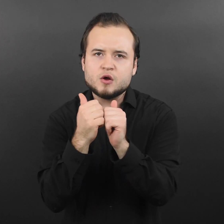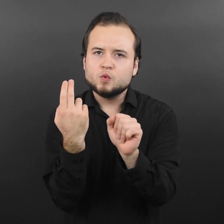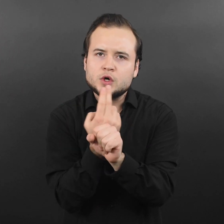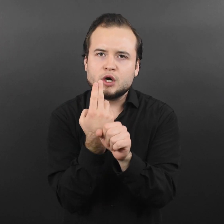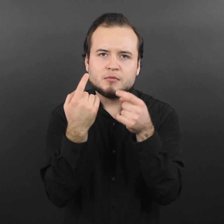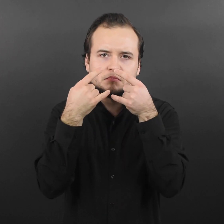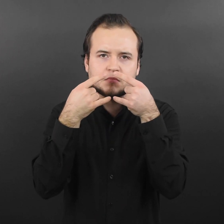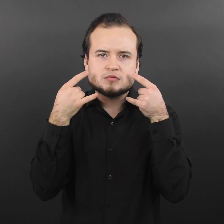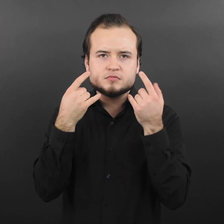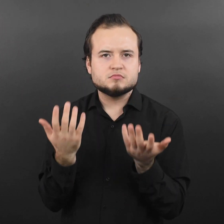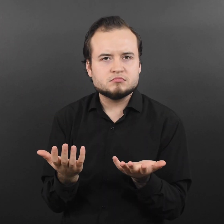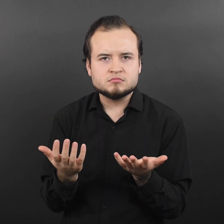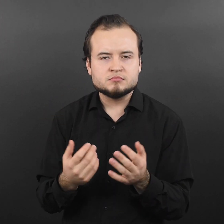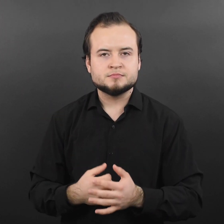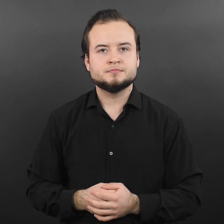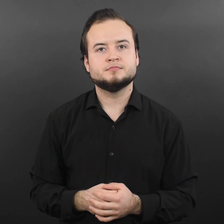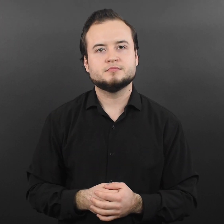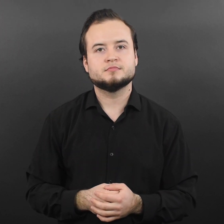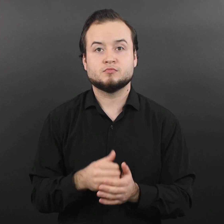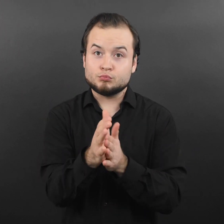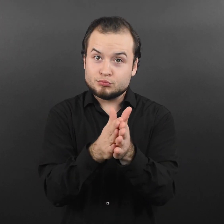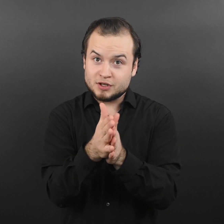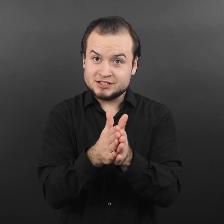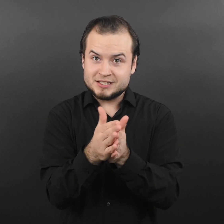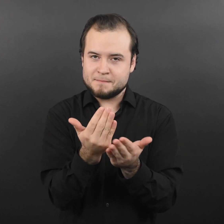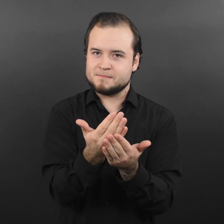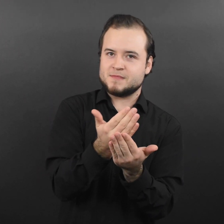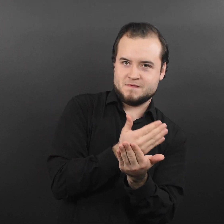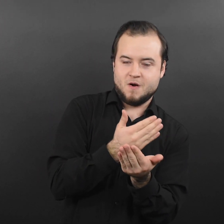How to wear a mask • Wash your hands before